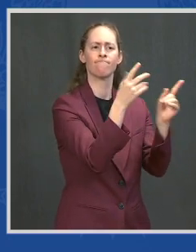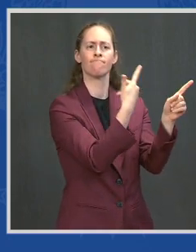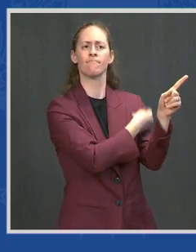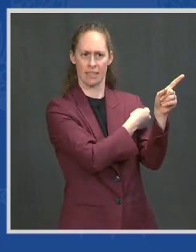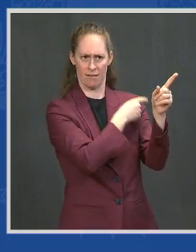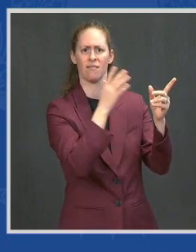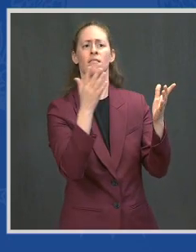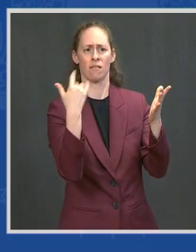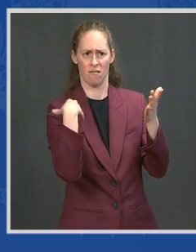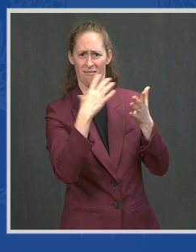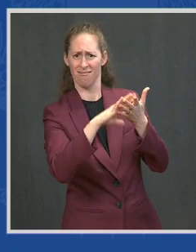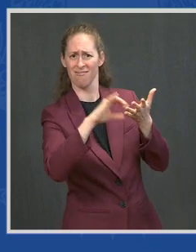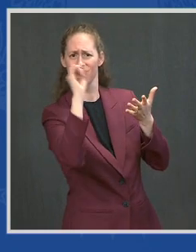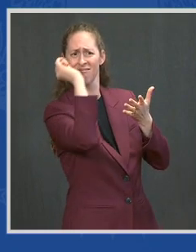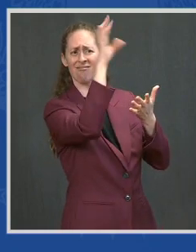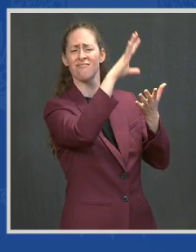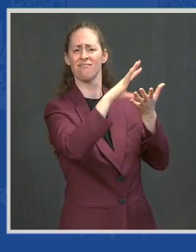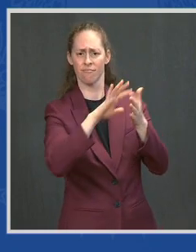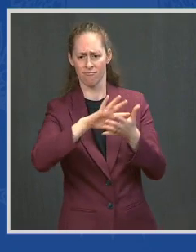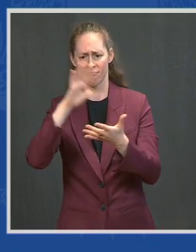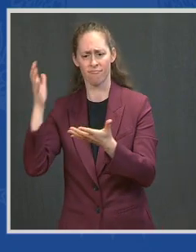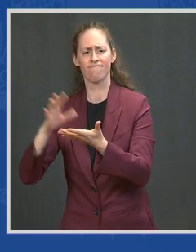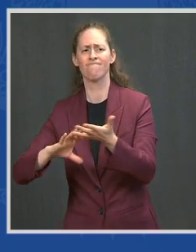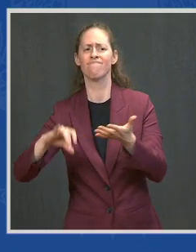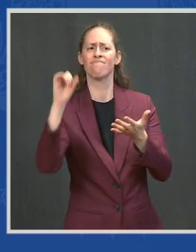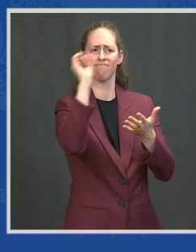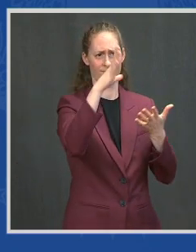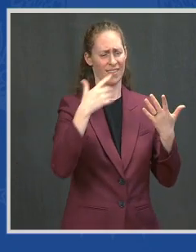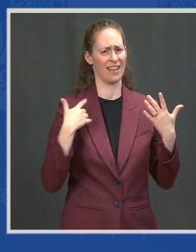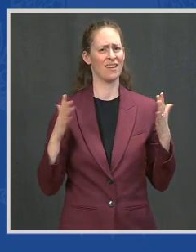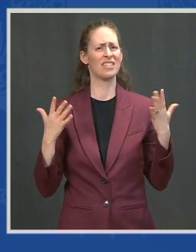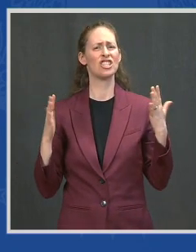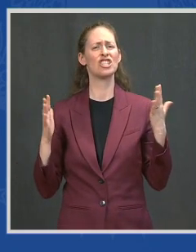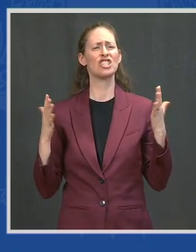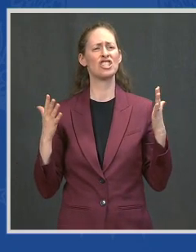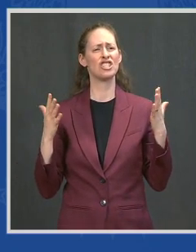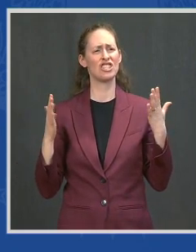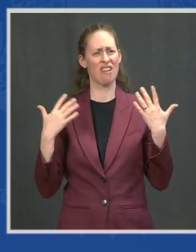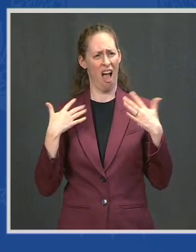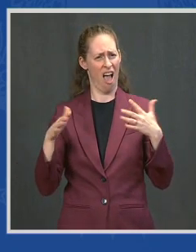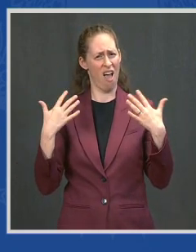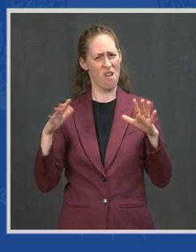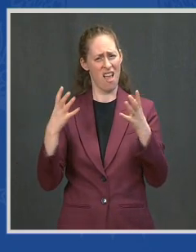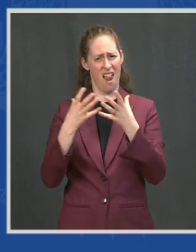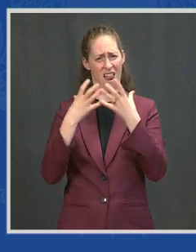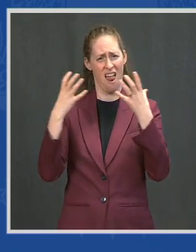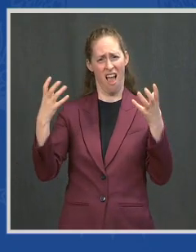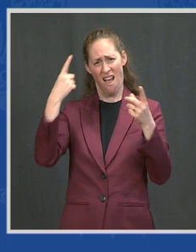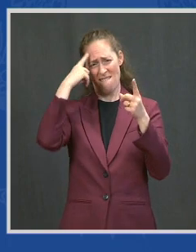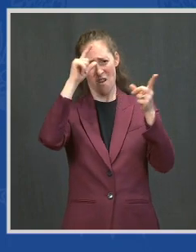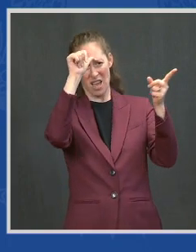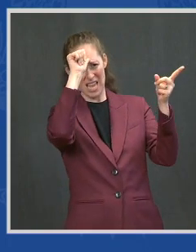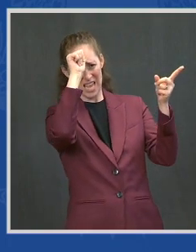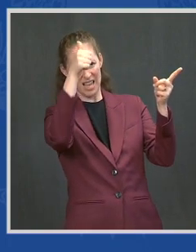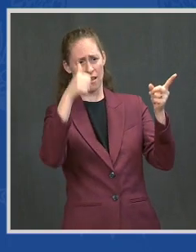We're sending in a lot of the precursors. So we're doing a lot for India. With regard -- let me finish.